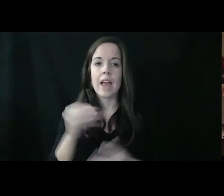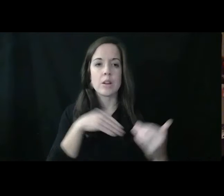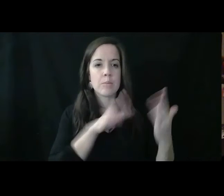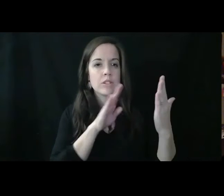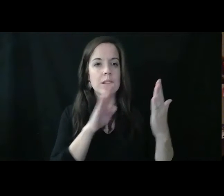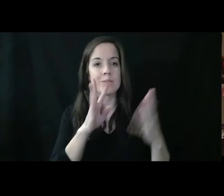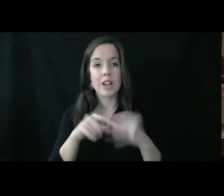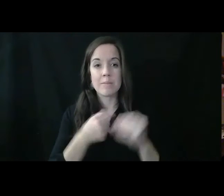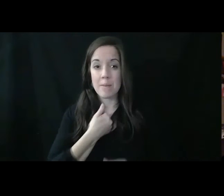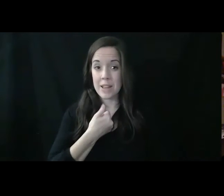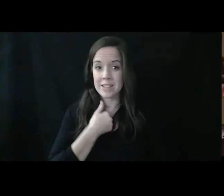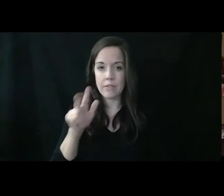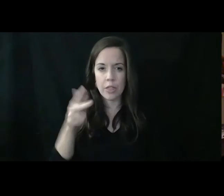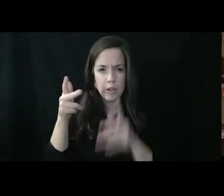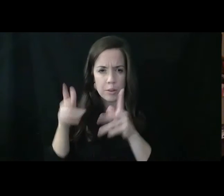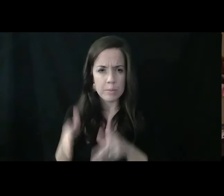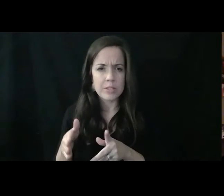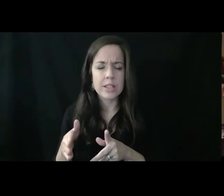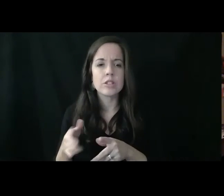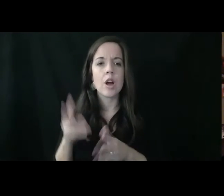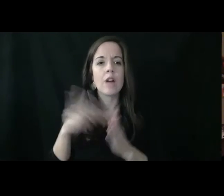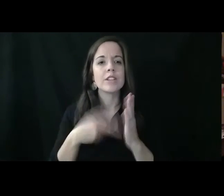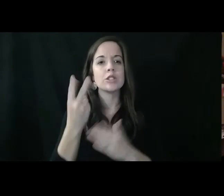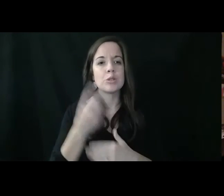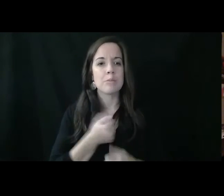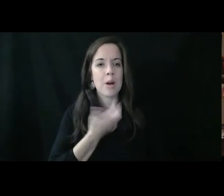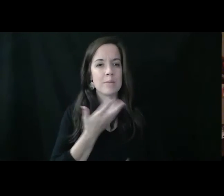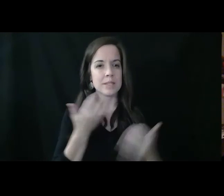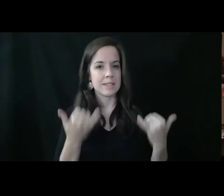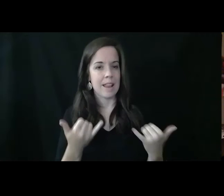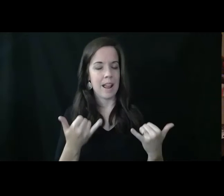in the third person. So, I’ll read two poems now that are thinking about that.